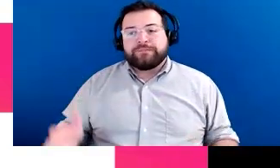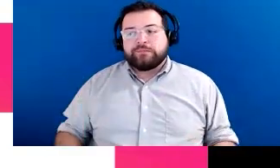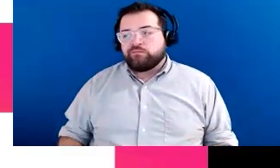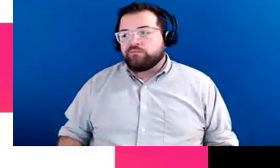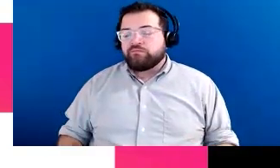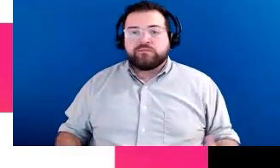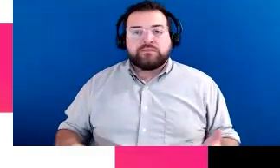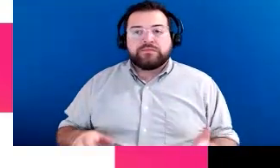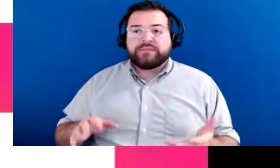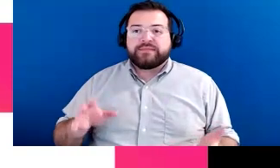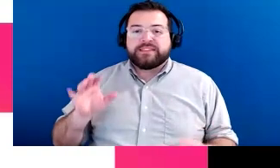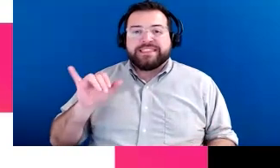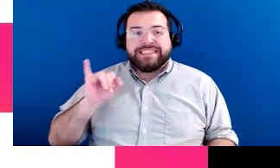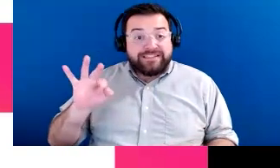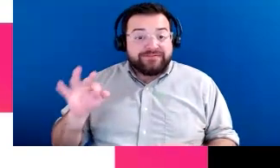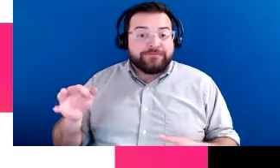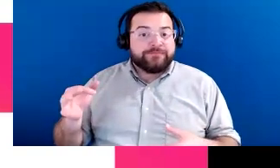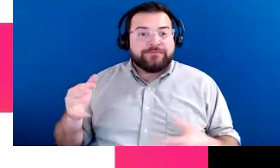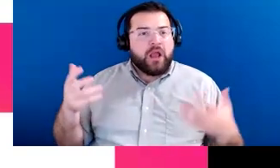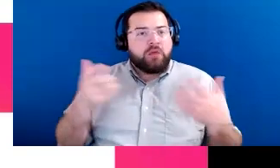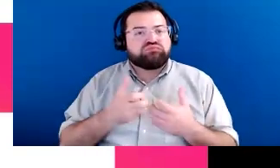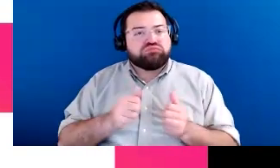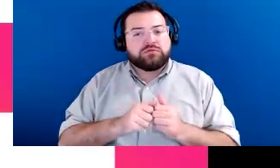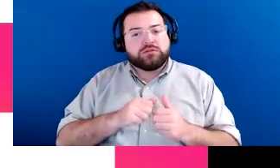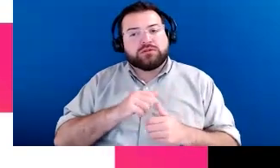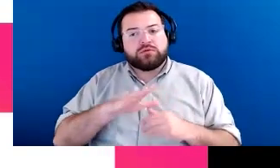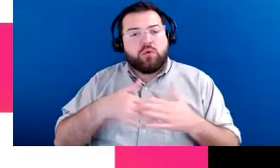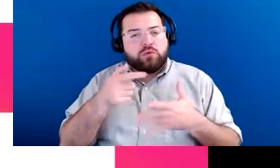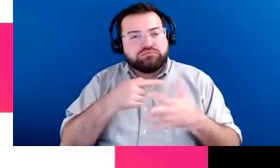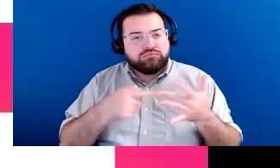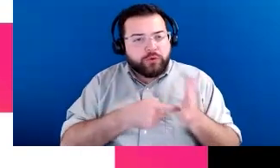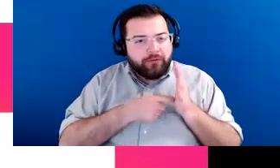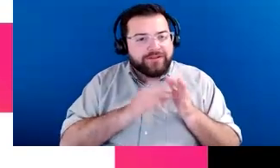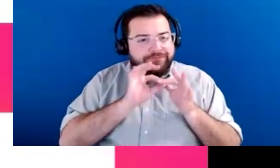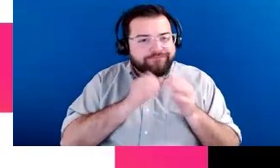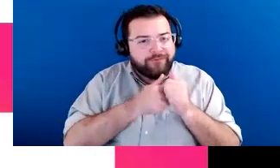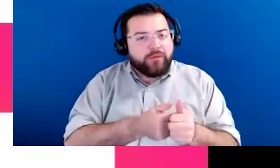you know, the requirements of regulations as well as and I'll show you our accrediting rubric,